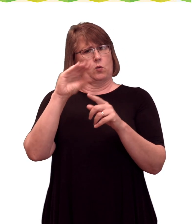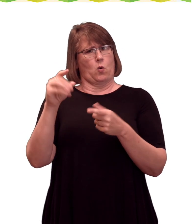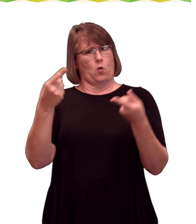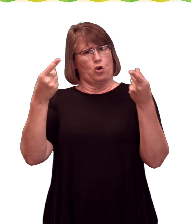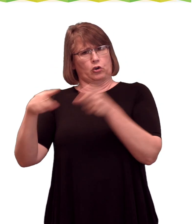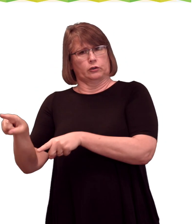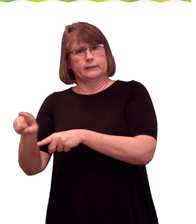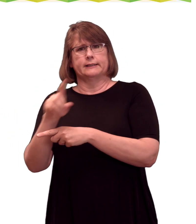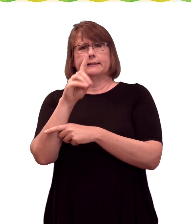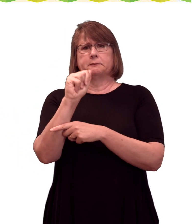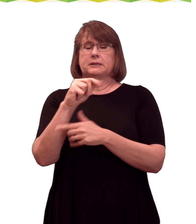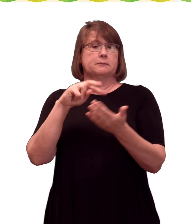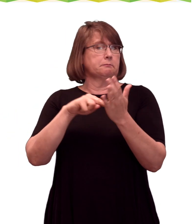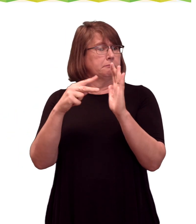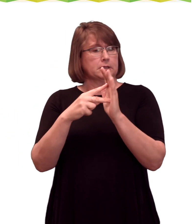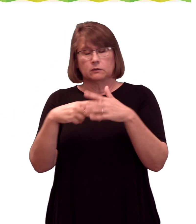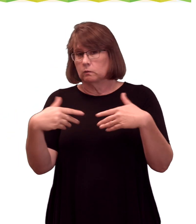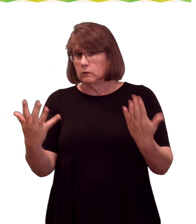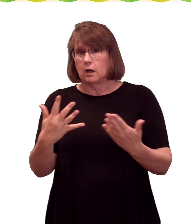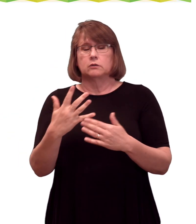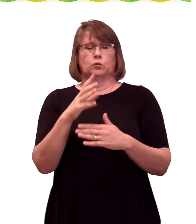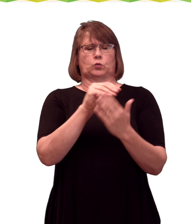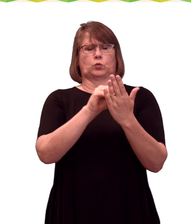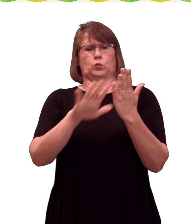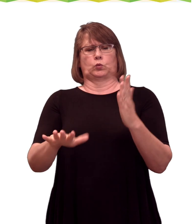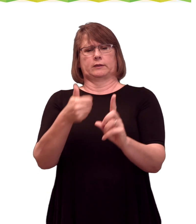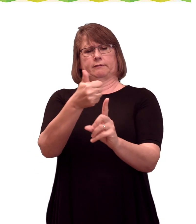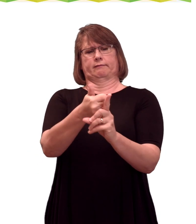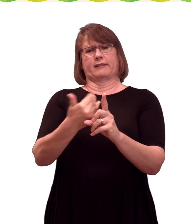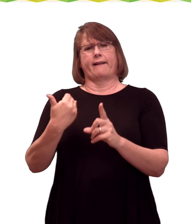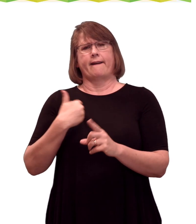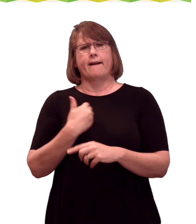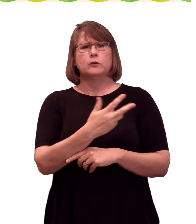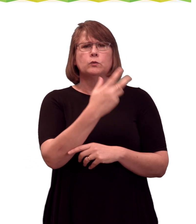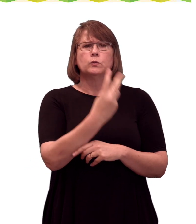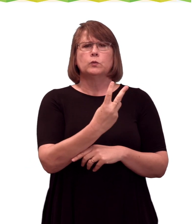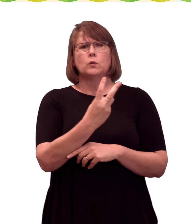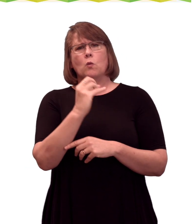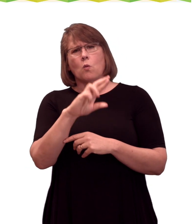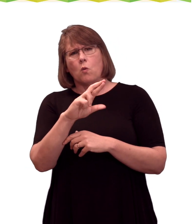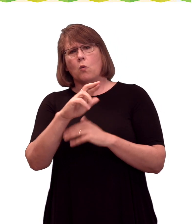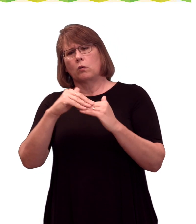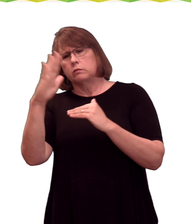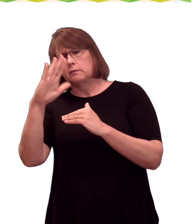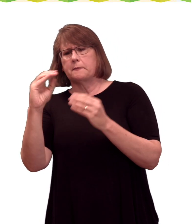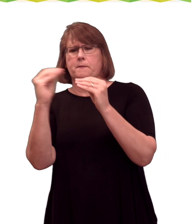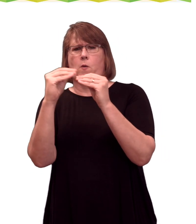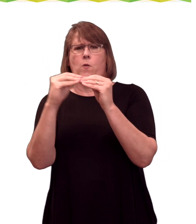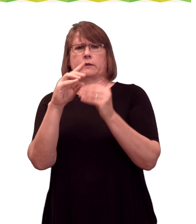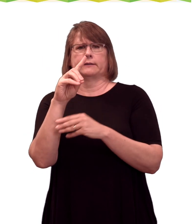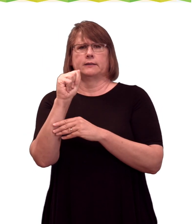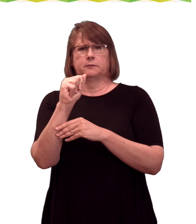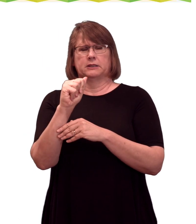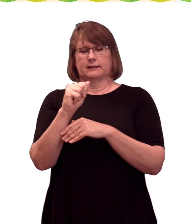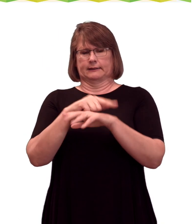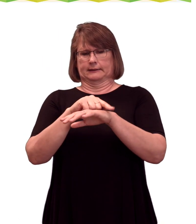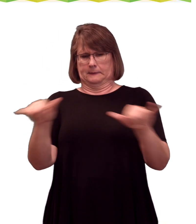Co-occurring disabilities means that a student has two or more disabilities at the same time.